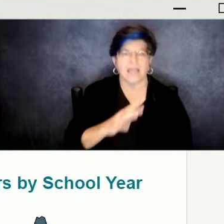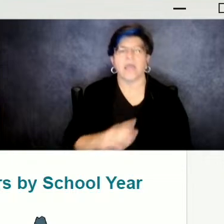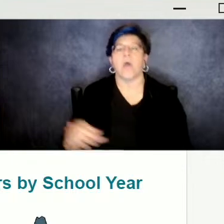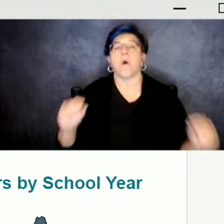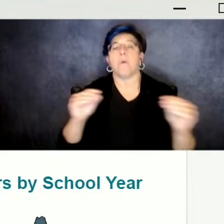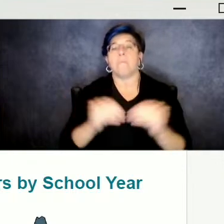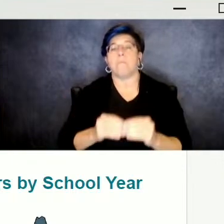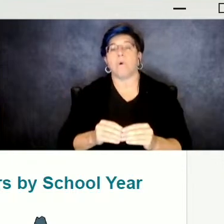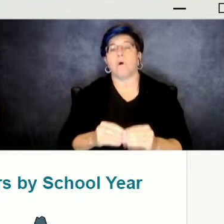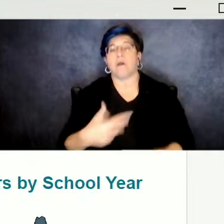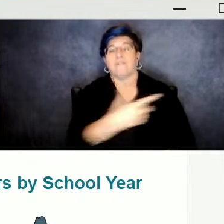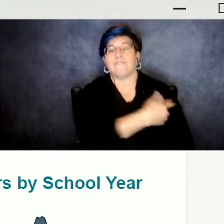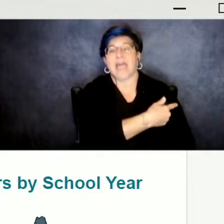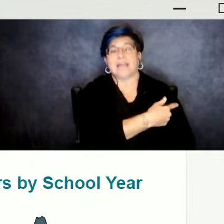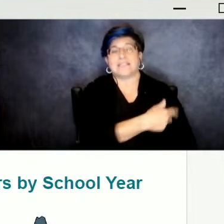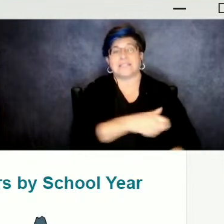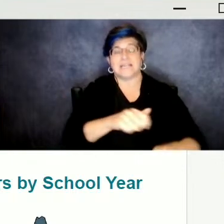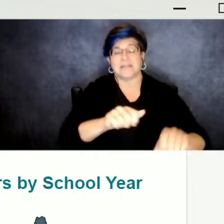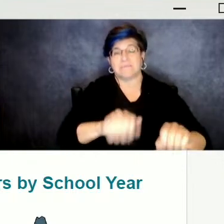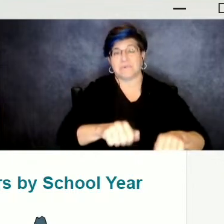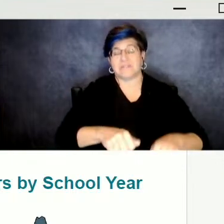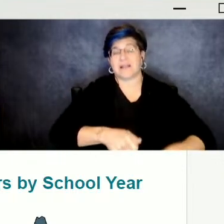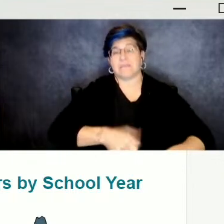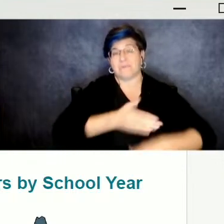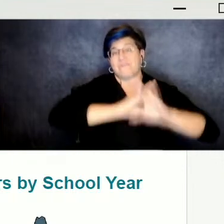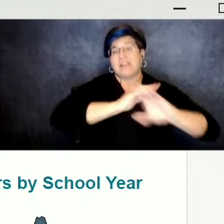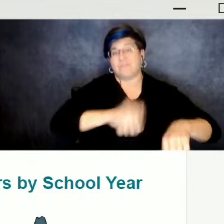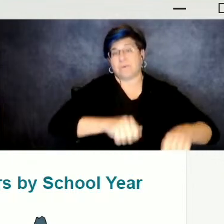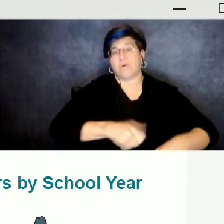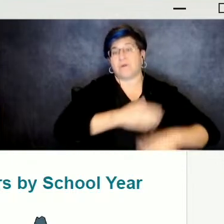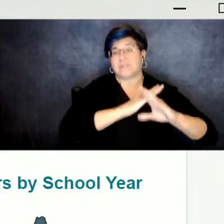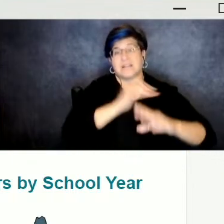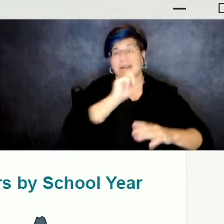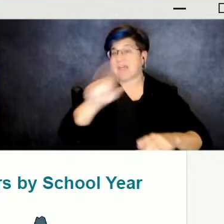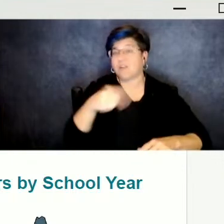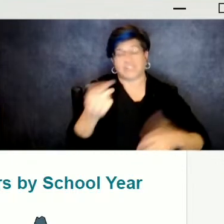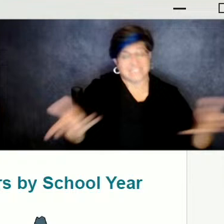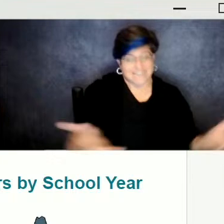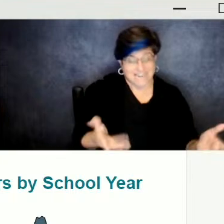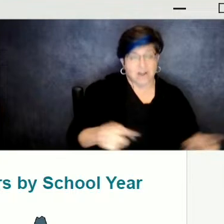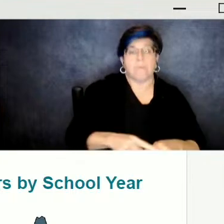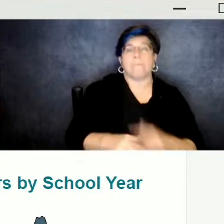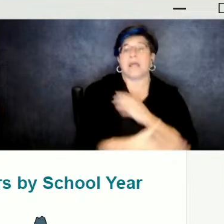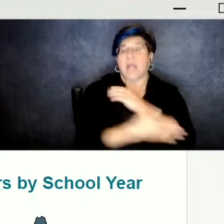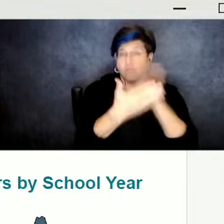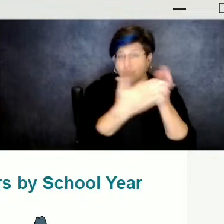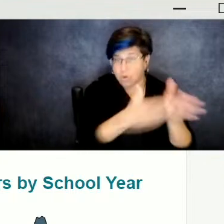ARE SEEING AS YOU'VE HEARD ME DISCUSS THE RESURGENCE OF VACCINE PREVENTABLE DISEASES